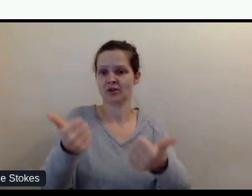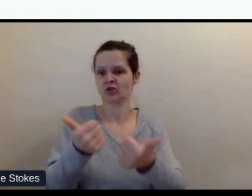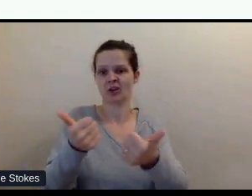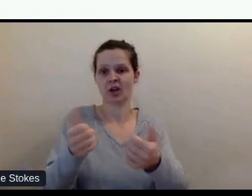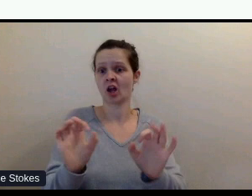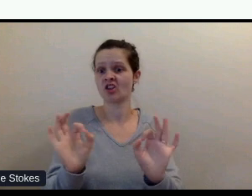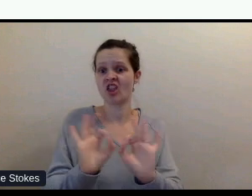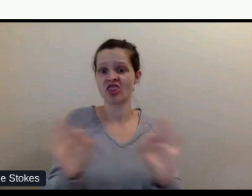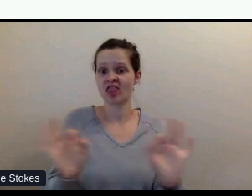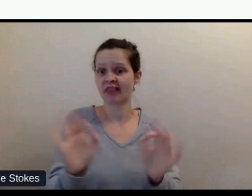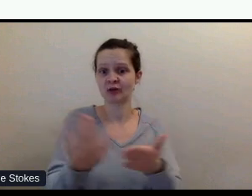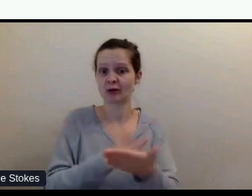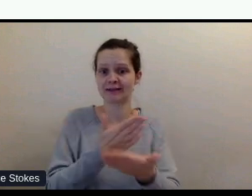So I think this is a real gap